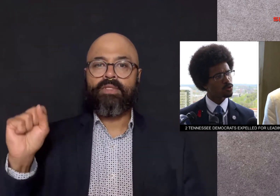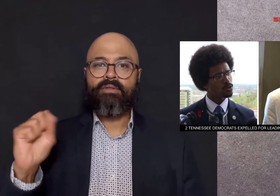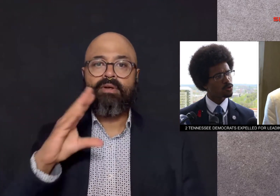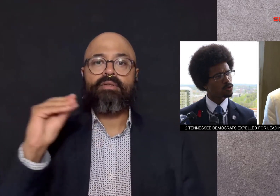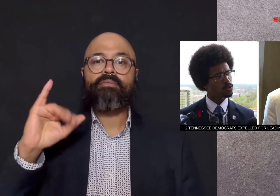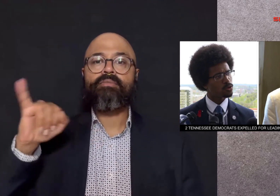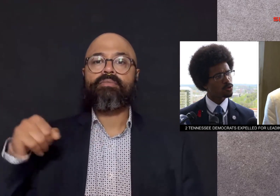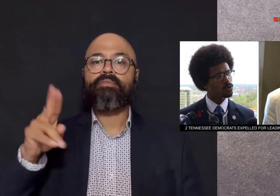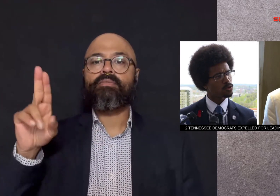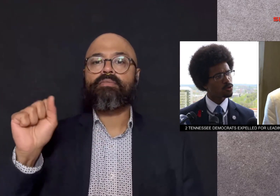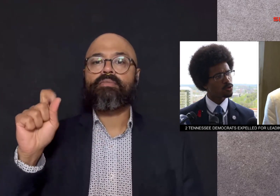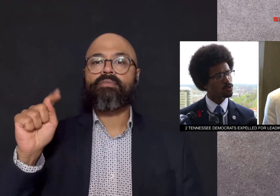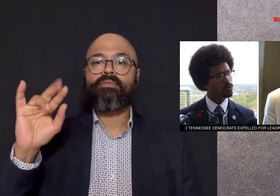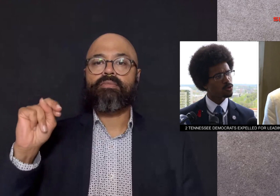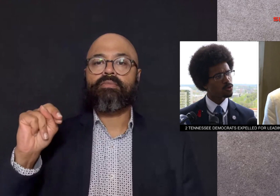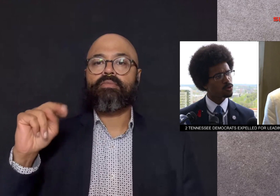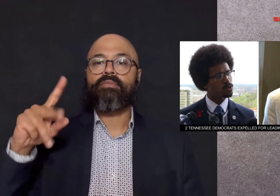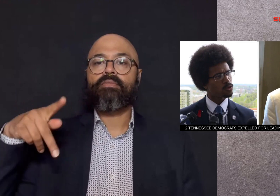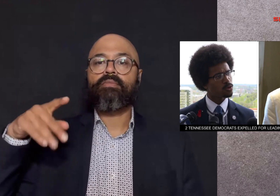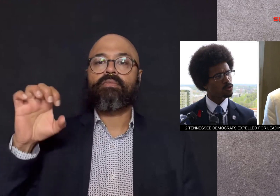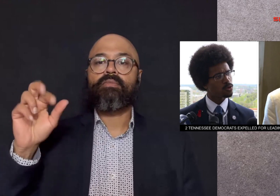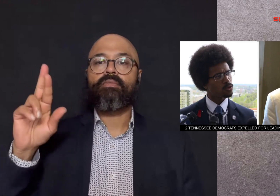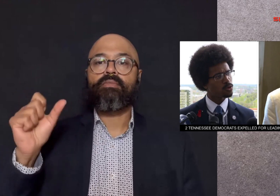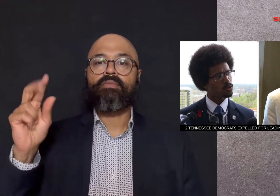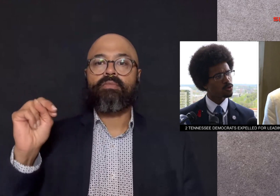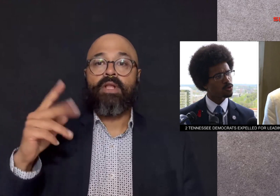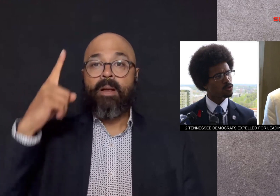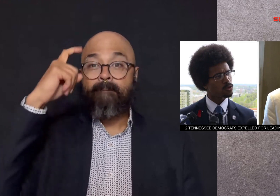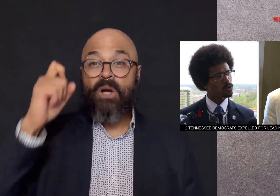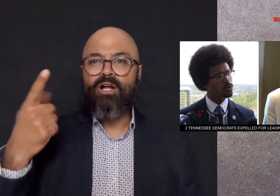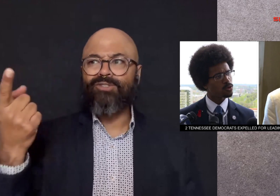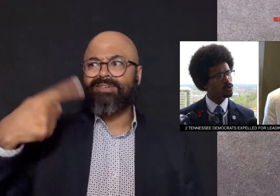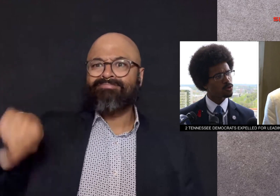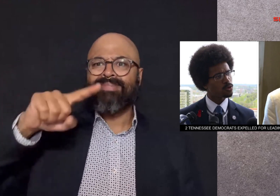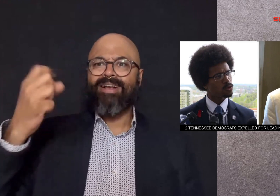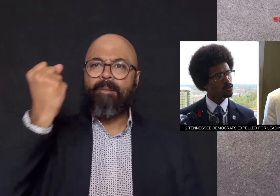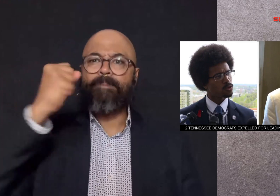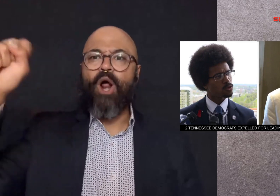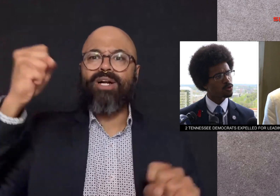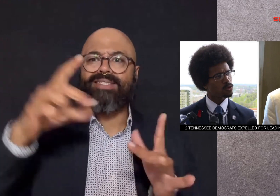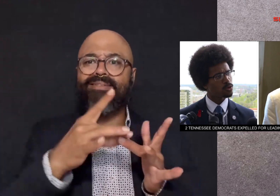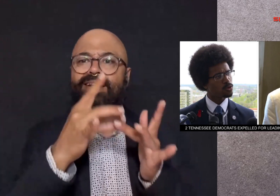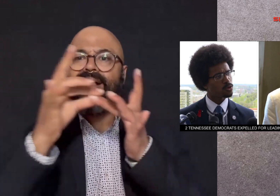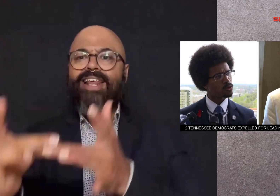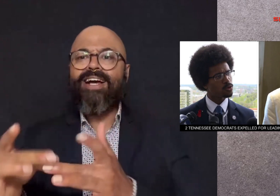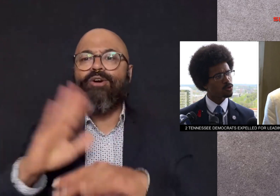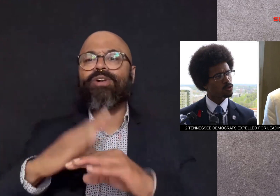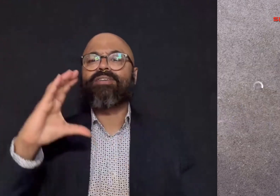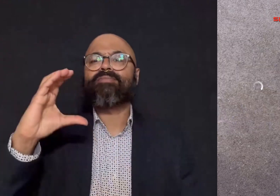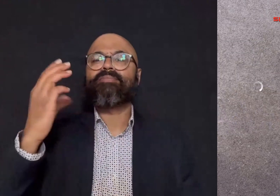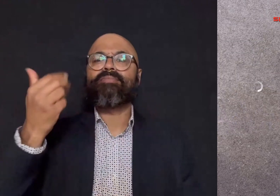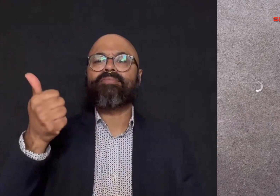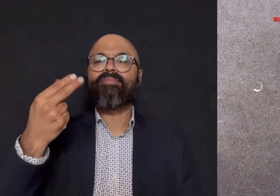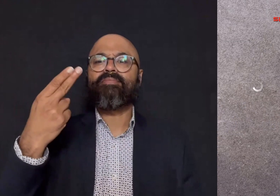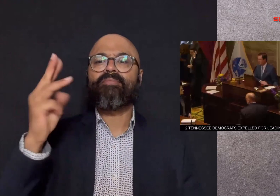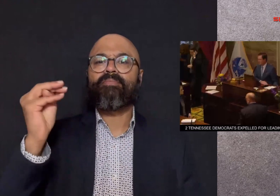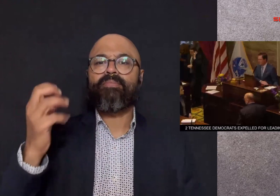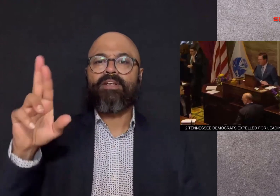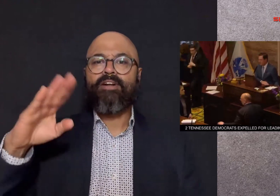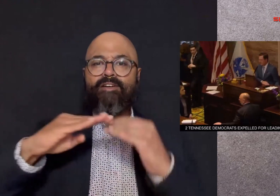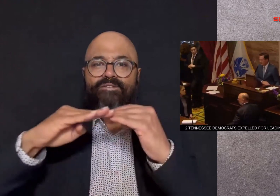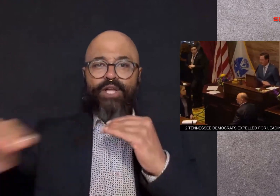and Justin Pearson because of a protest they lead on the chamber floor a week ago